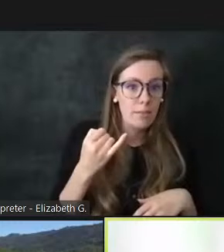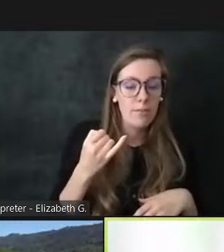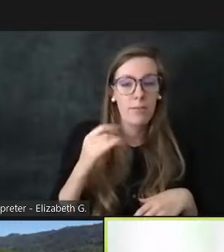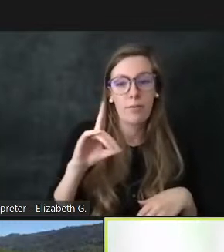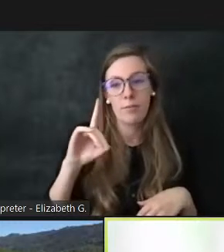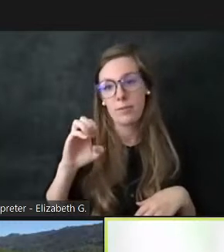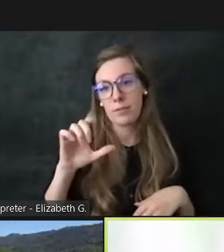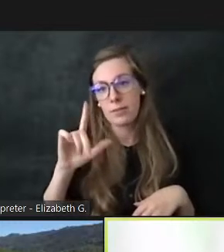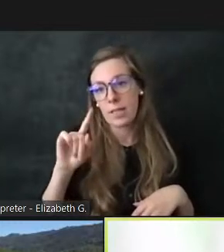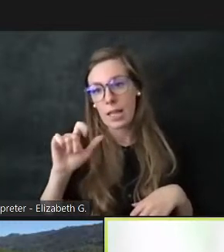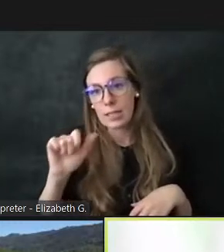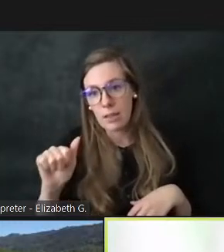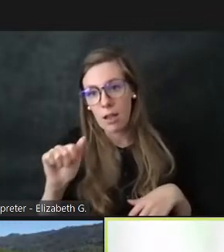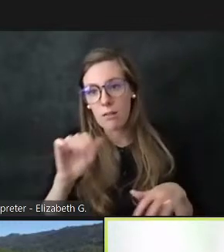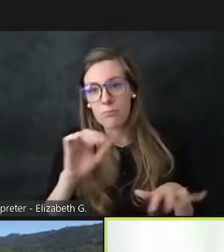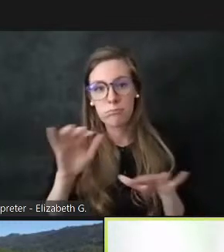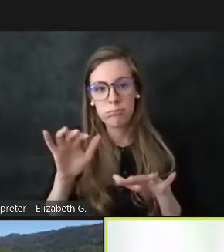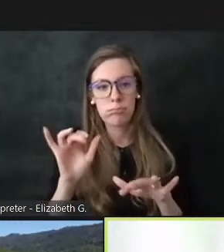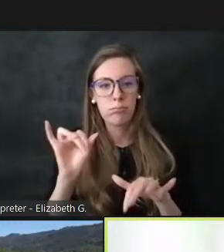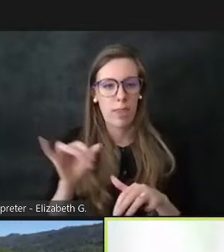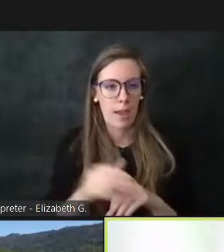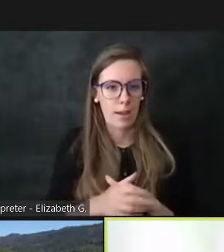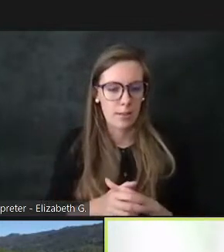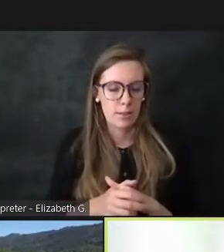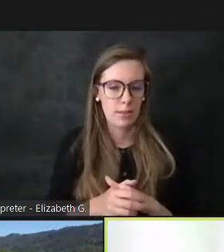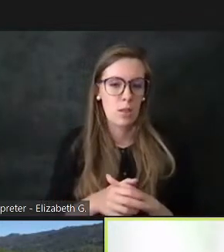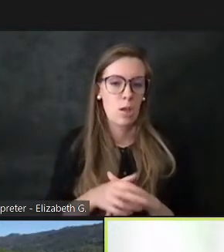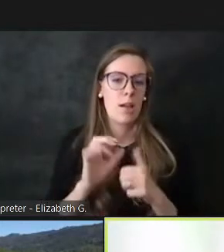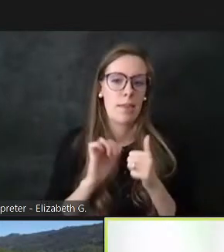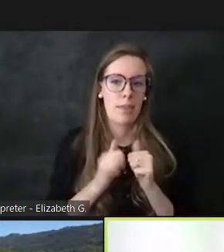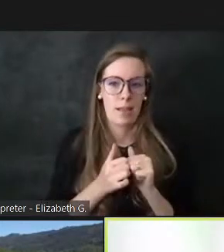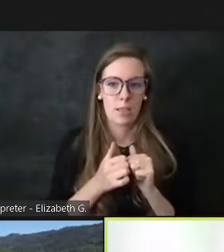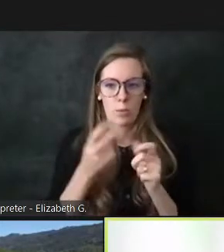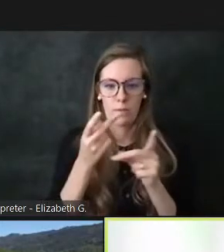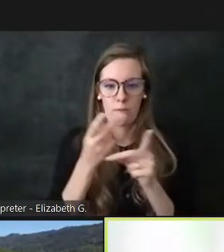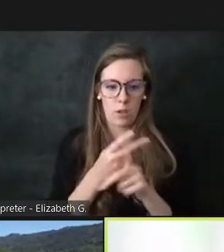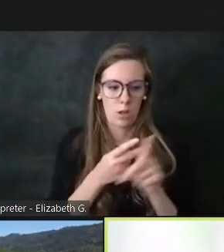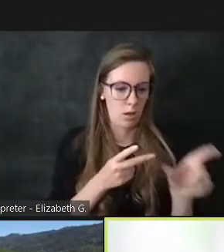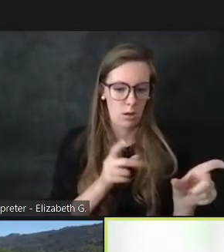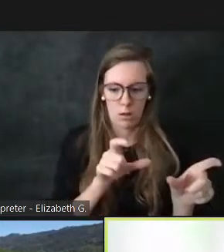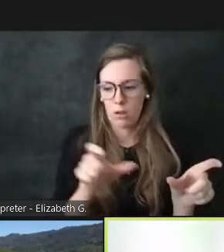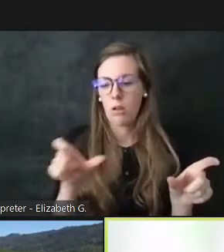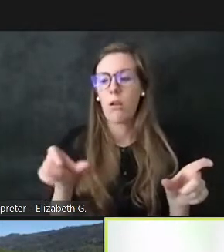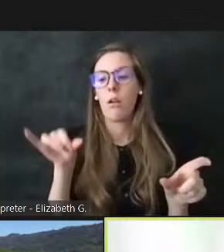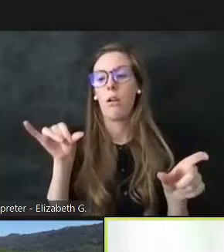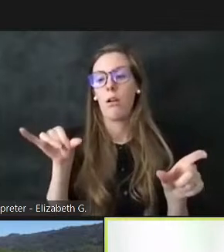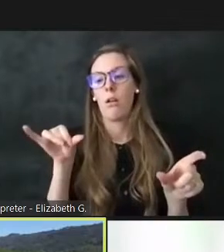information to classify the variant of the virus.